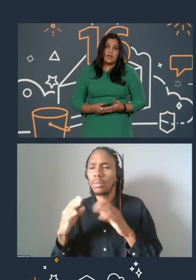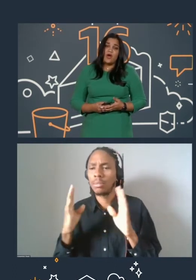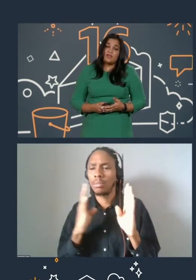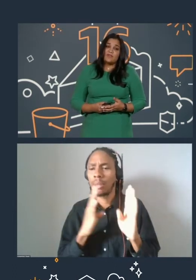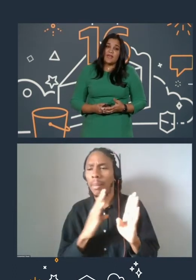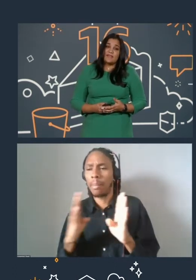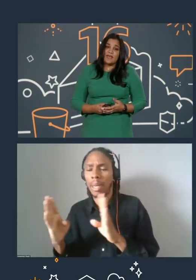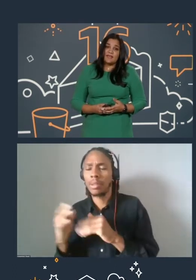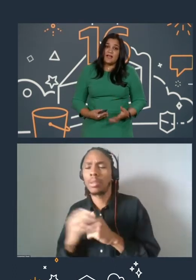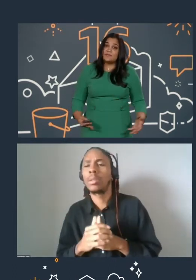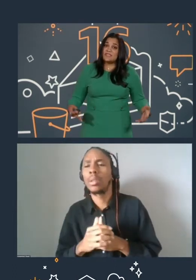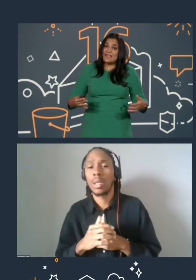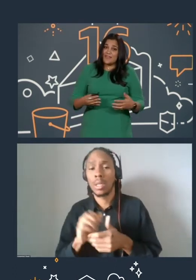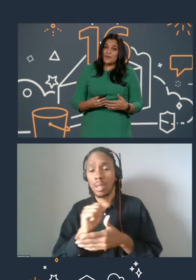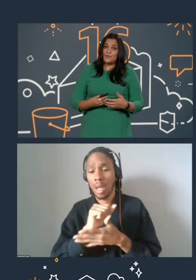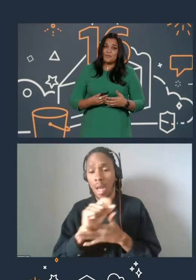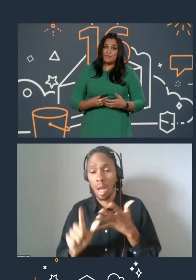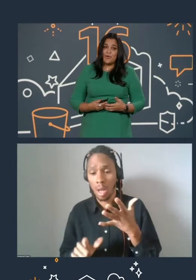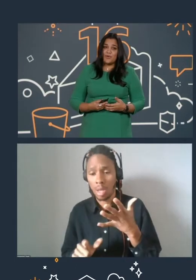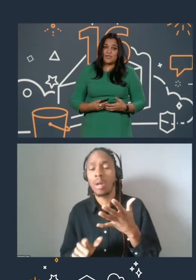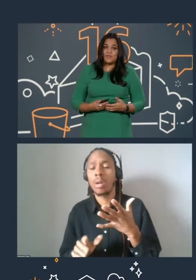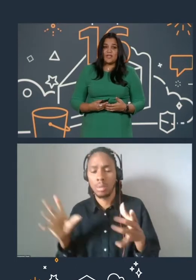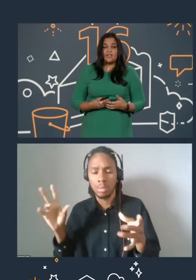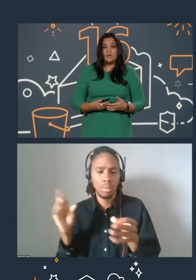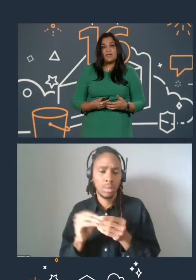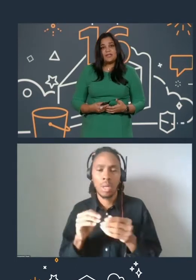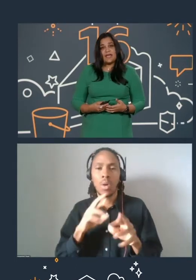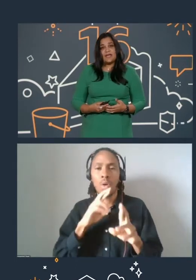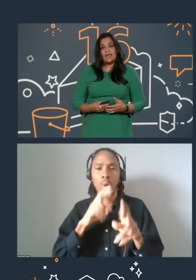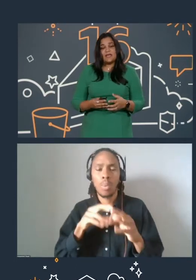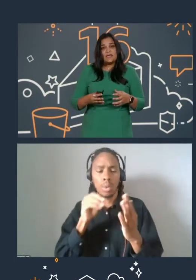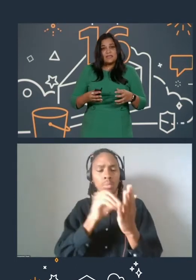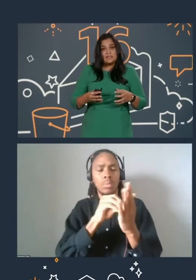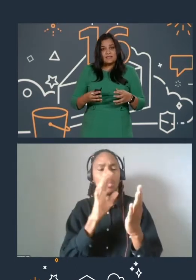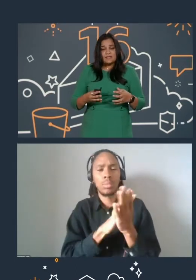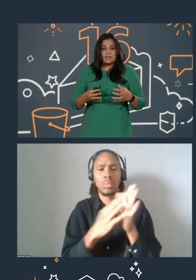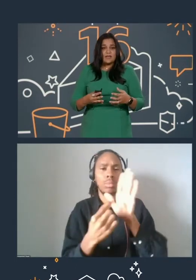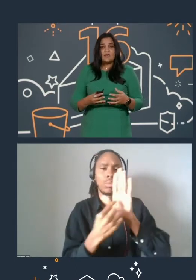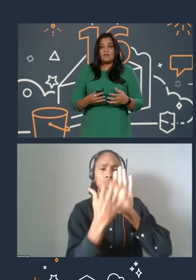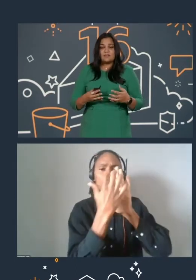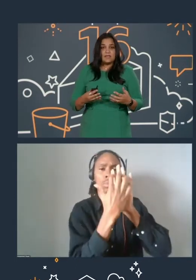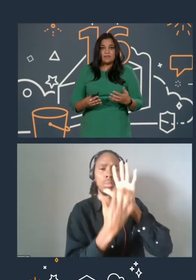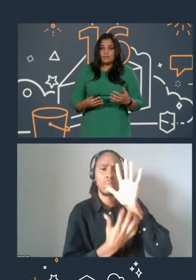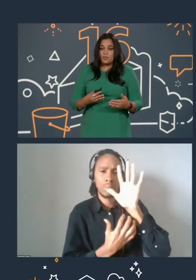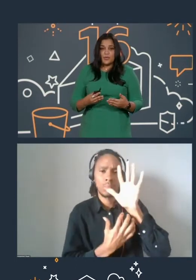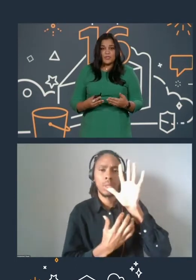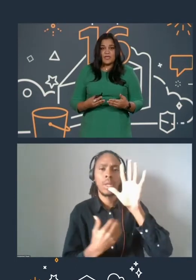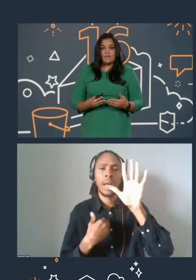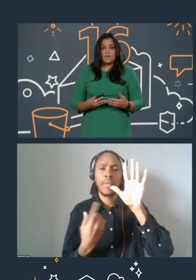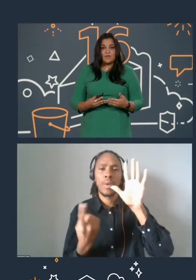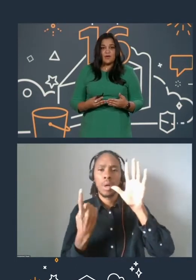And all of that then comes together with reports, so that you can get a single bird's-eye view